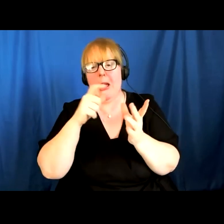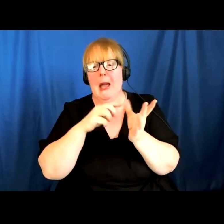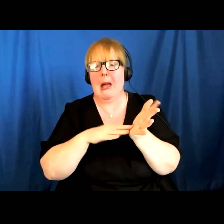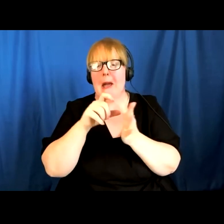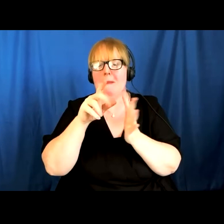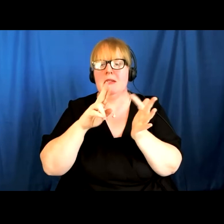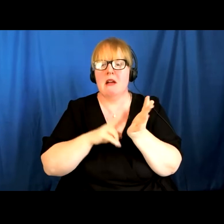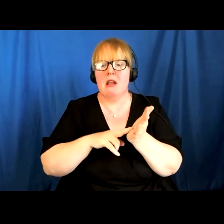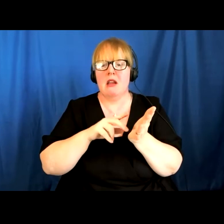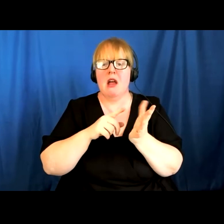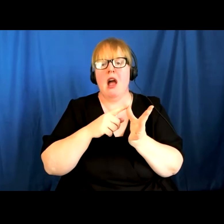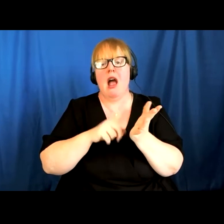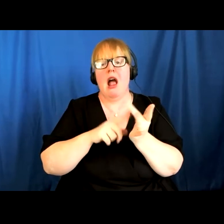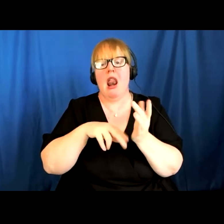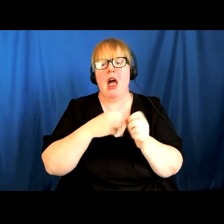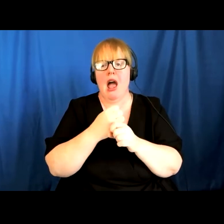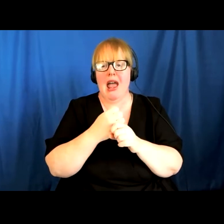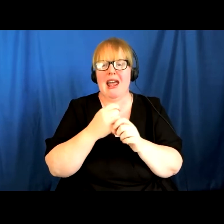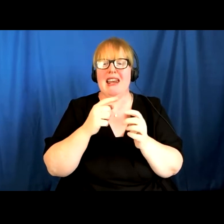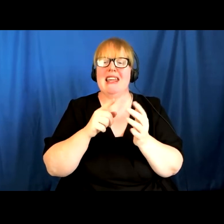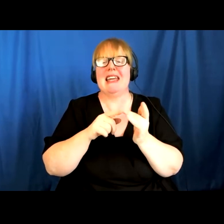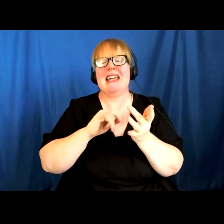Council among others. And I'm super